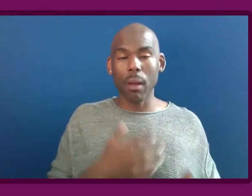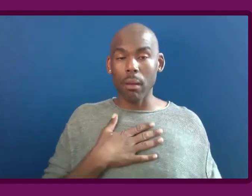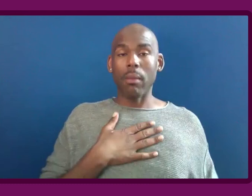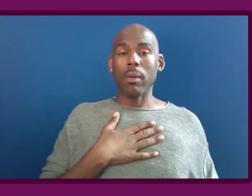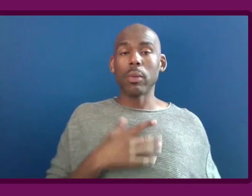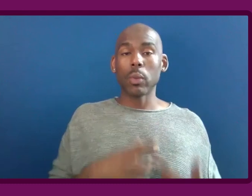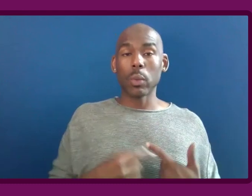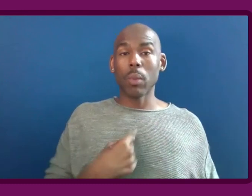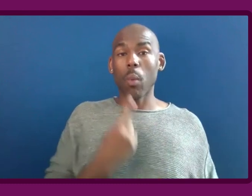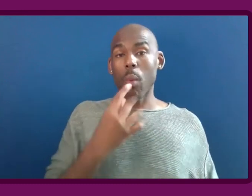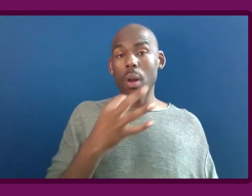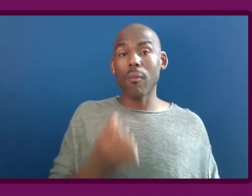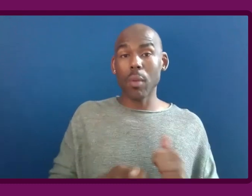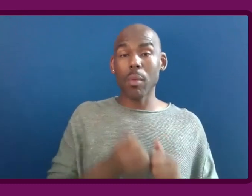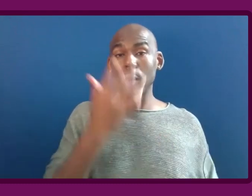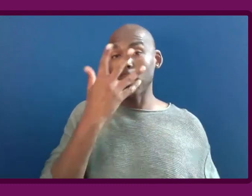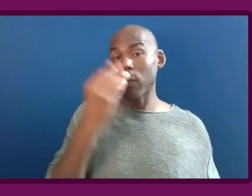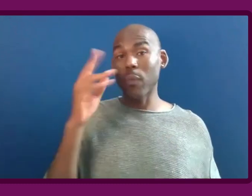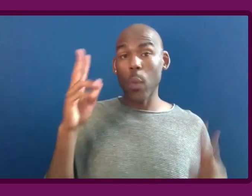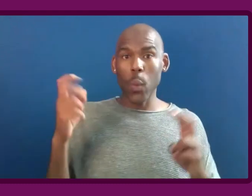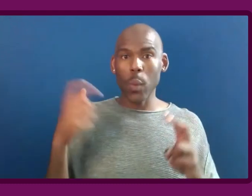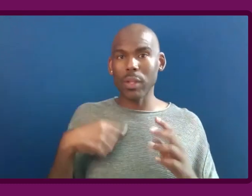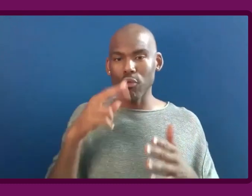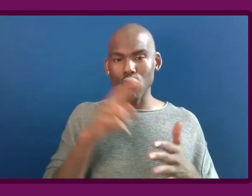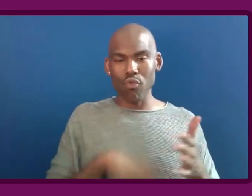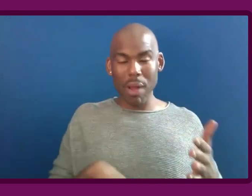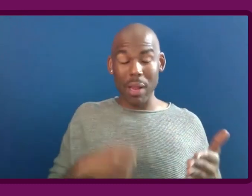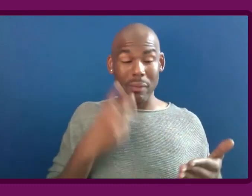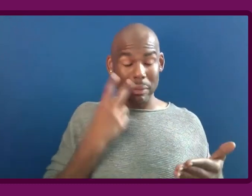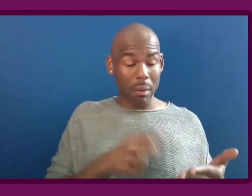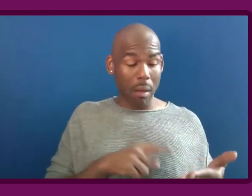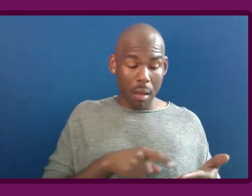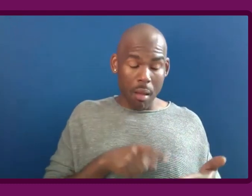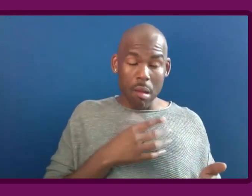another woman. Especially what you're going through. Not only the negative parts, but also